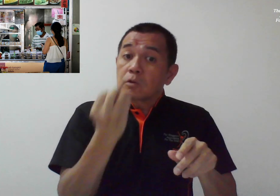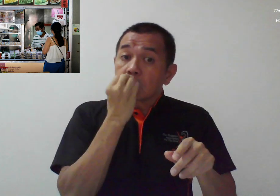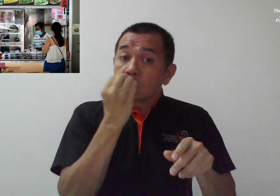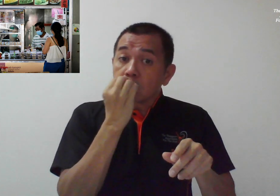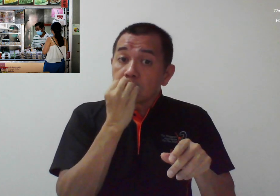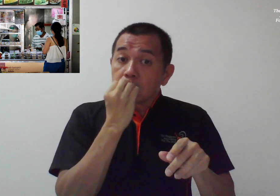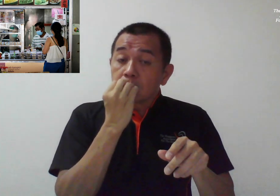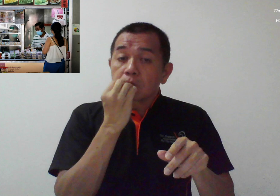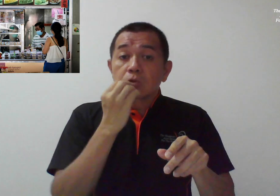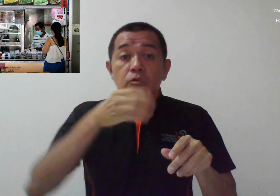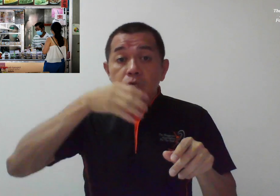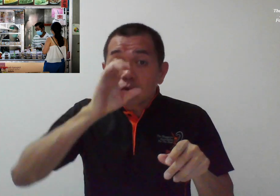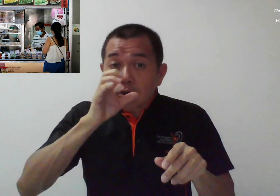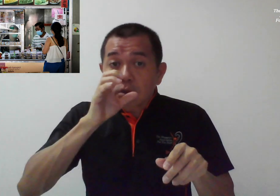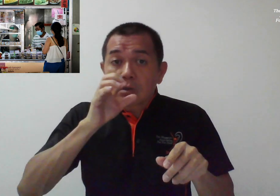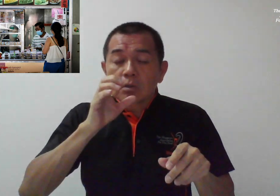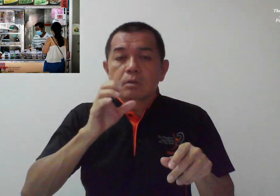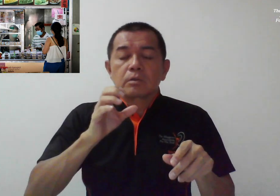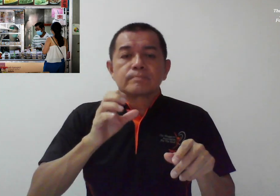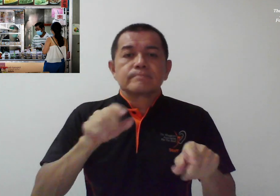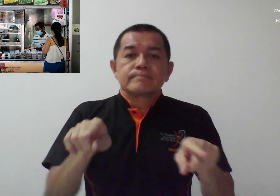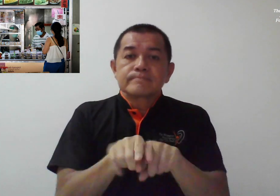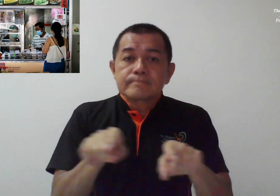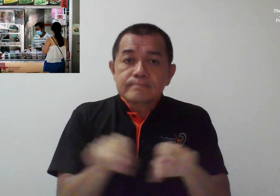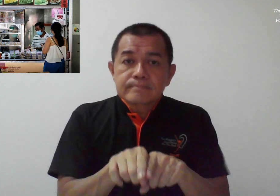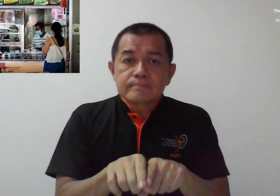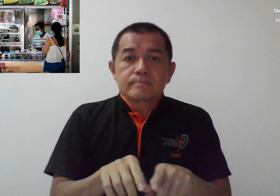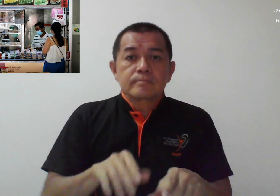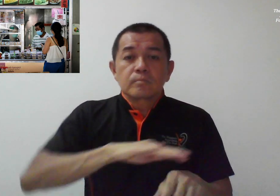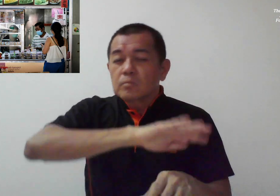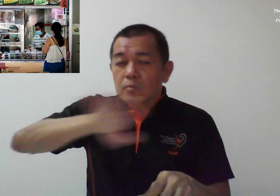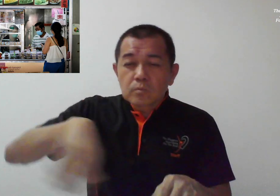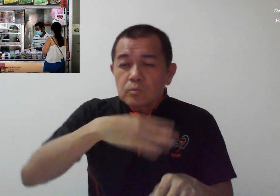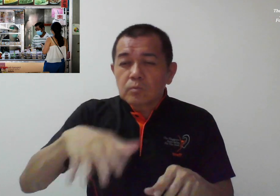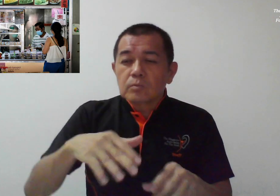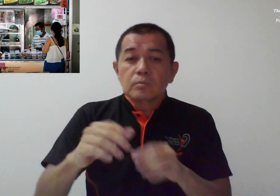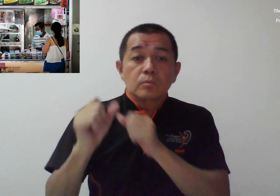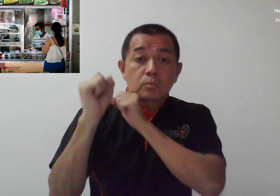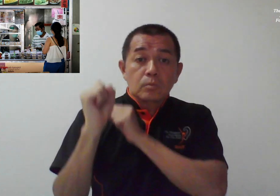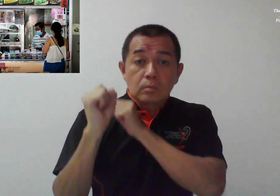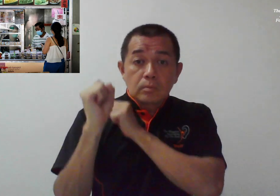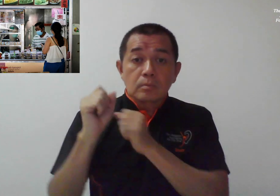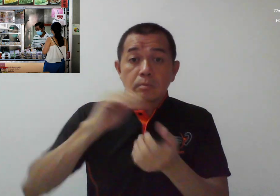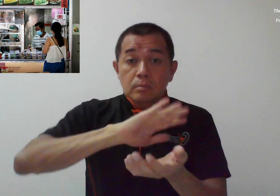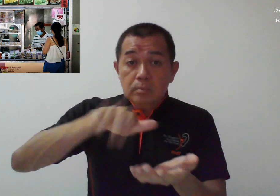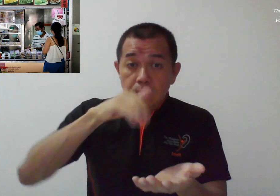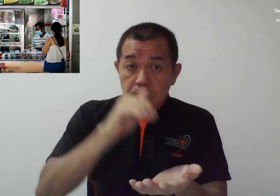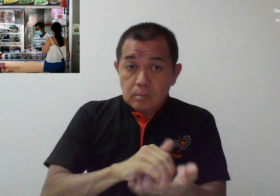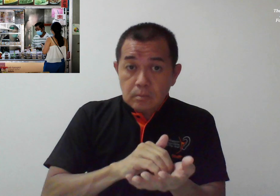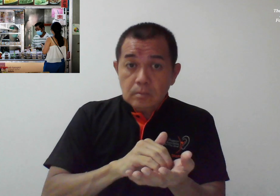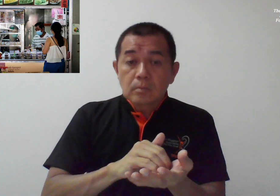of food and drinks including workers at hawker centre